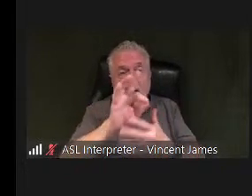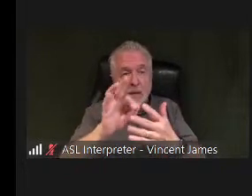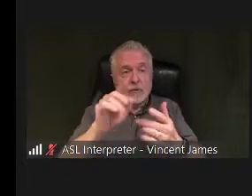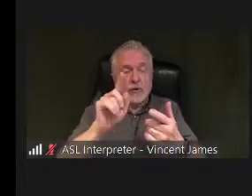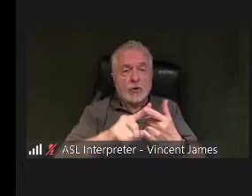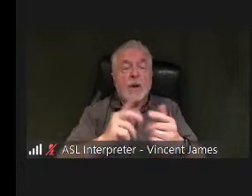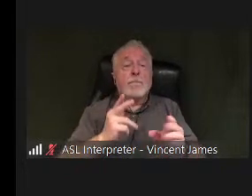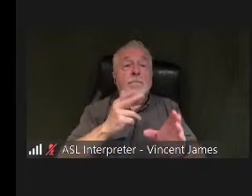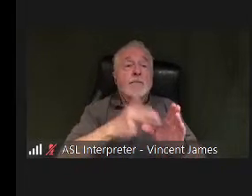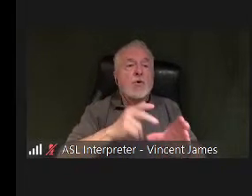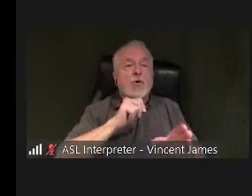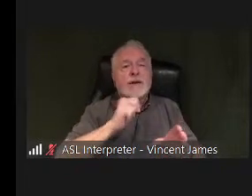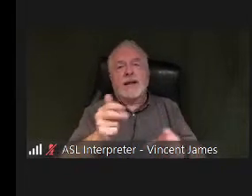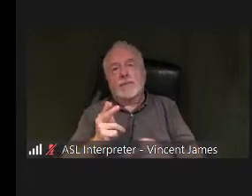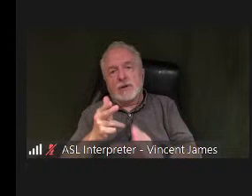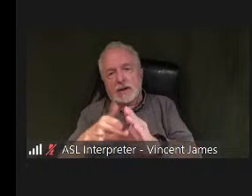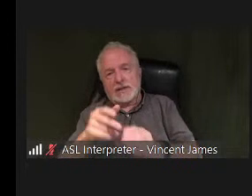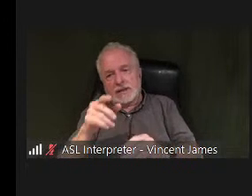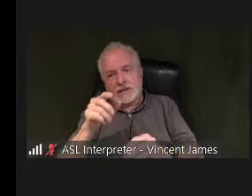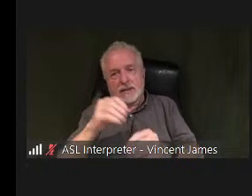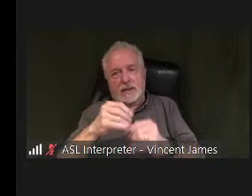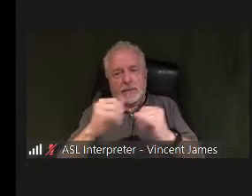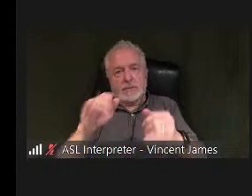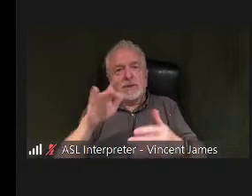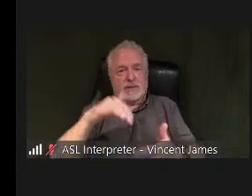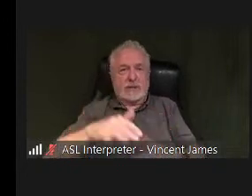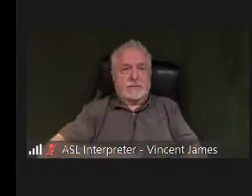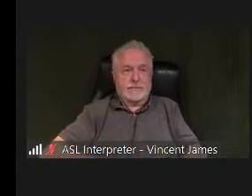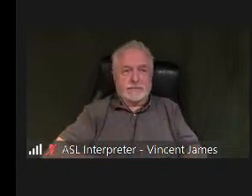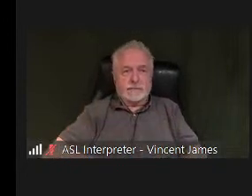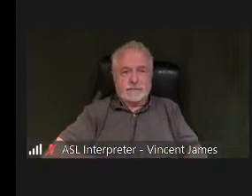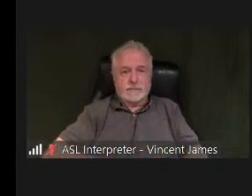participate or not participate in independent studies.